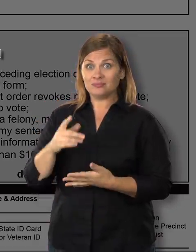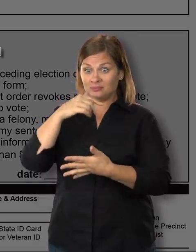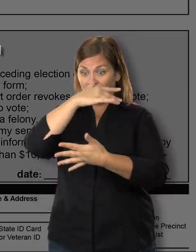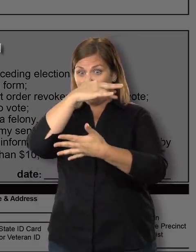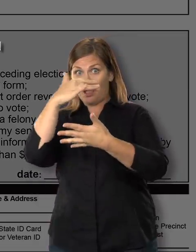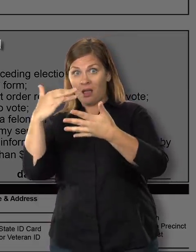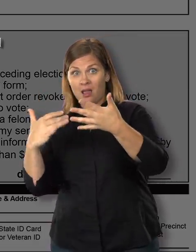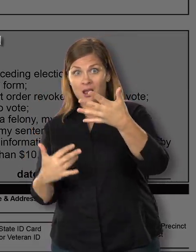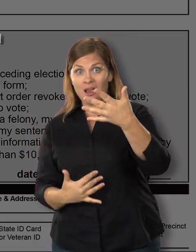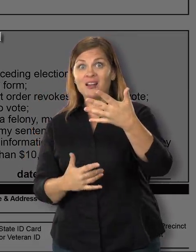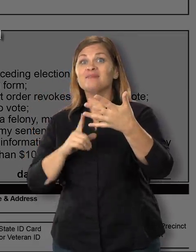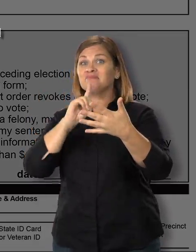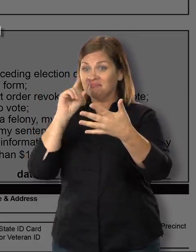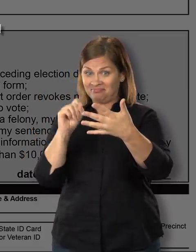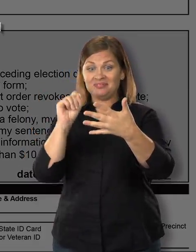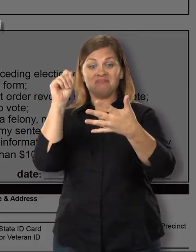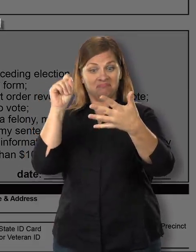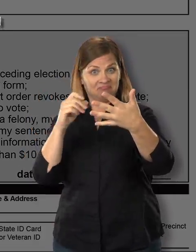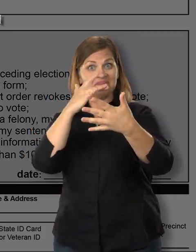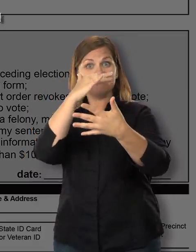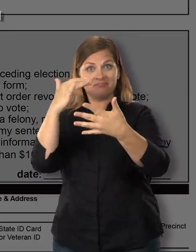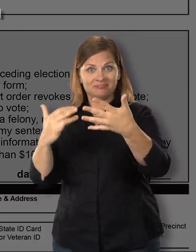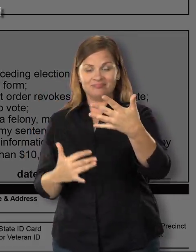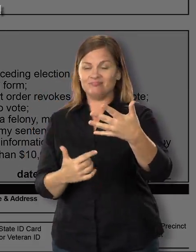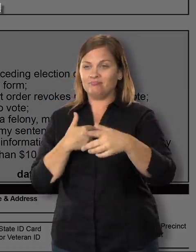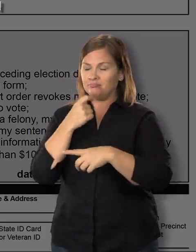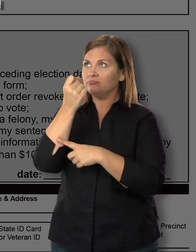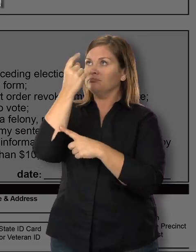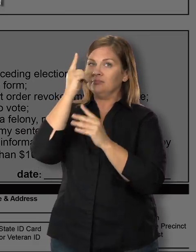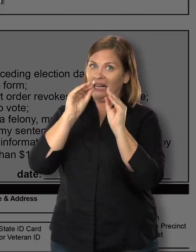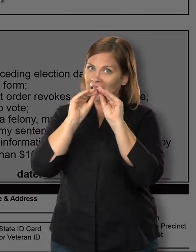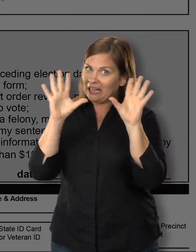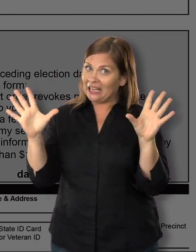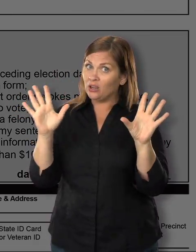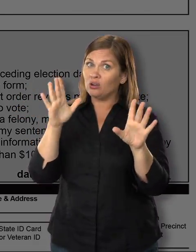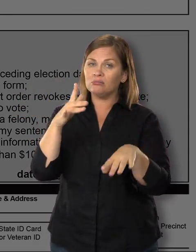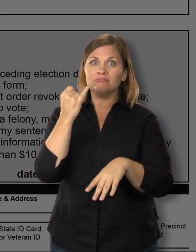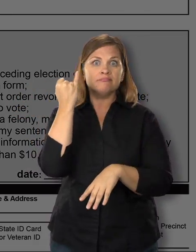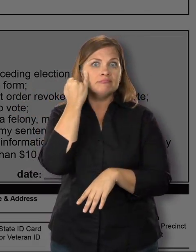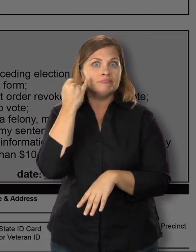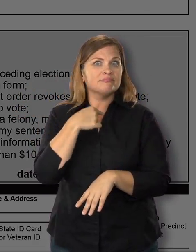and have read and understand this statement, that giving false information